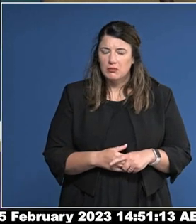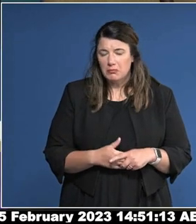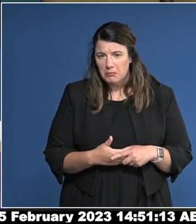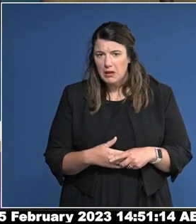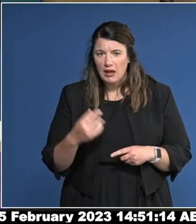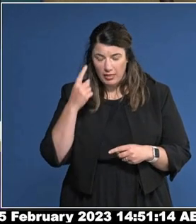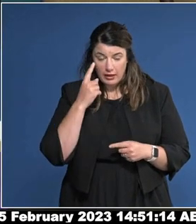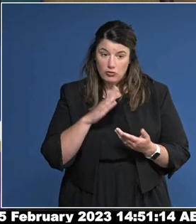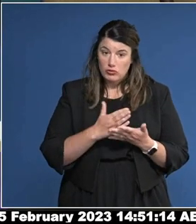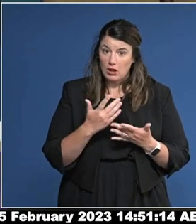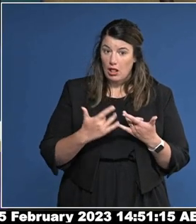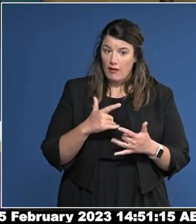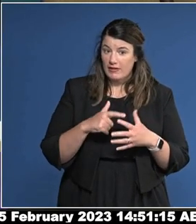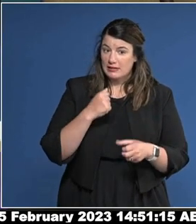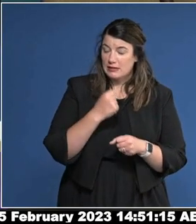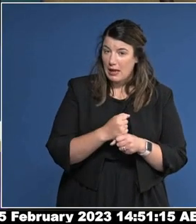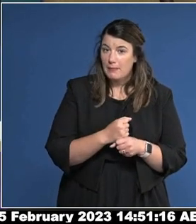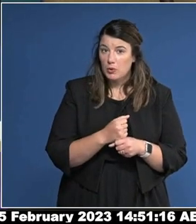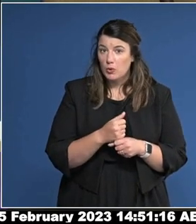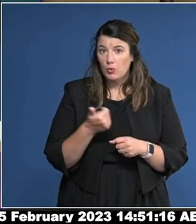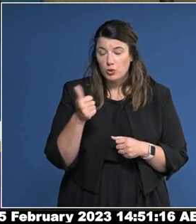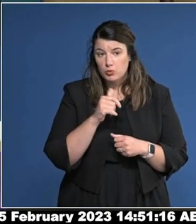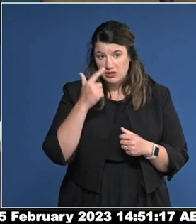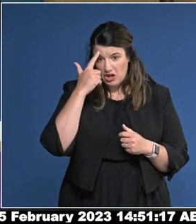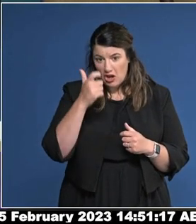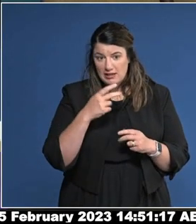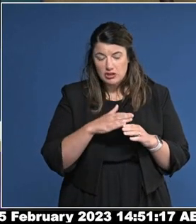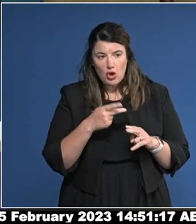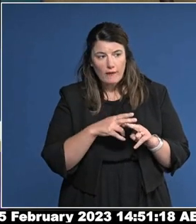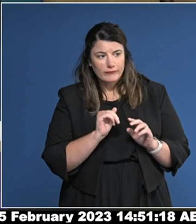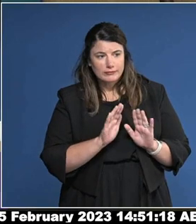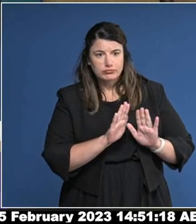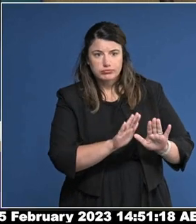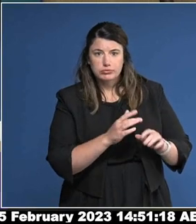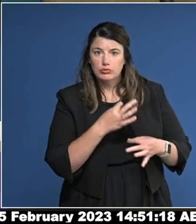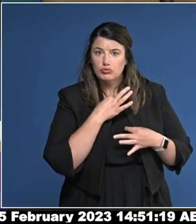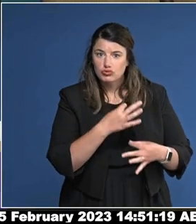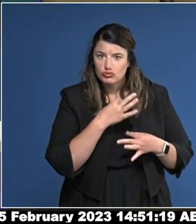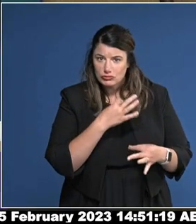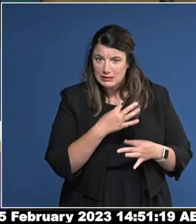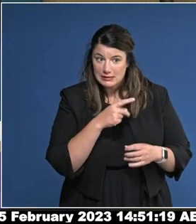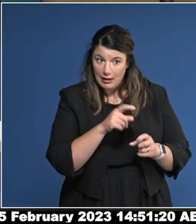the use of principles like dignity of risk and balancing risk against the